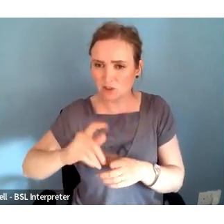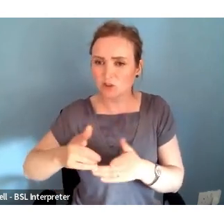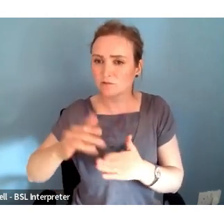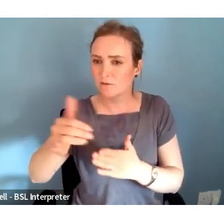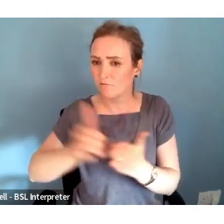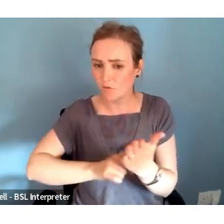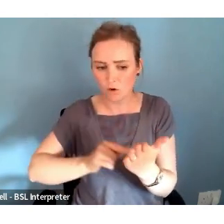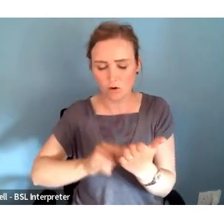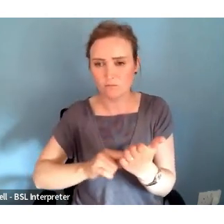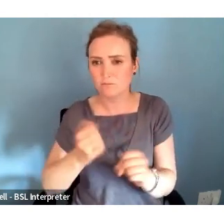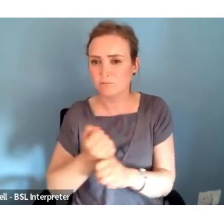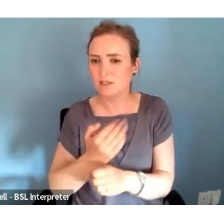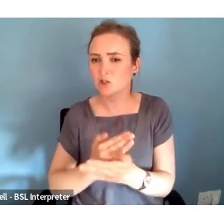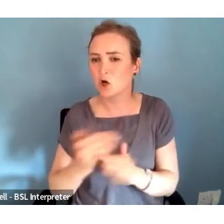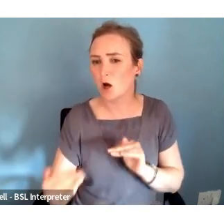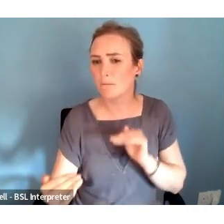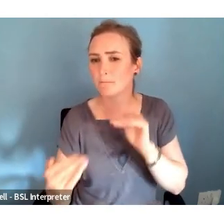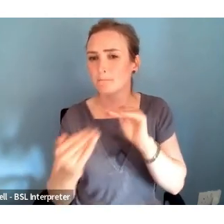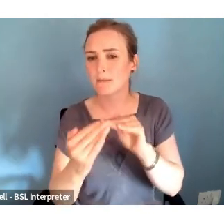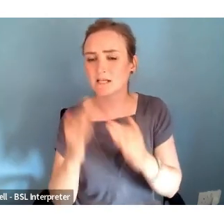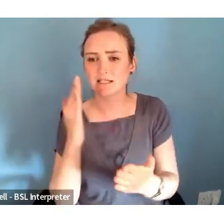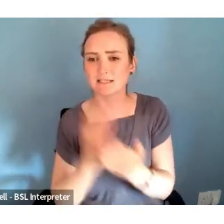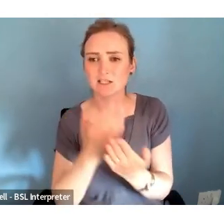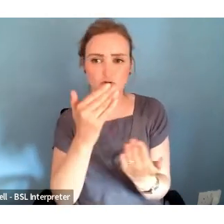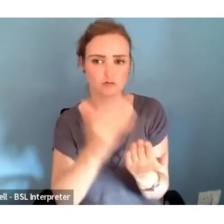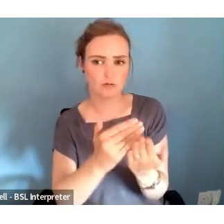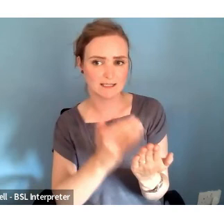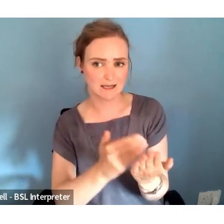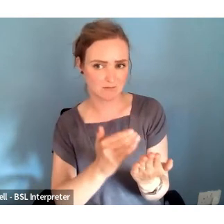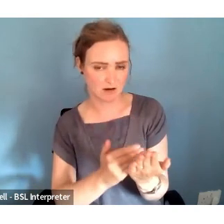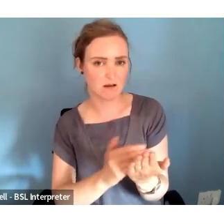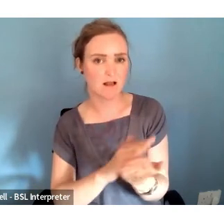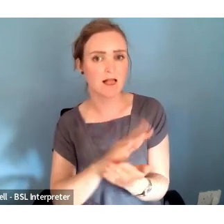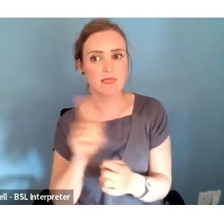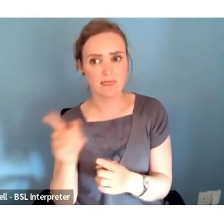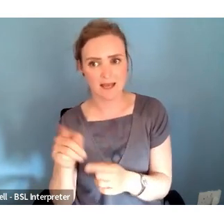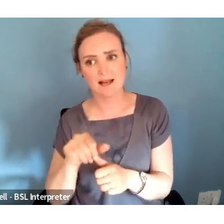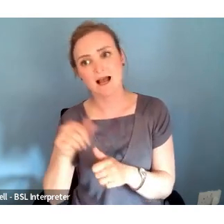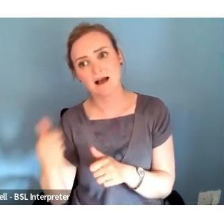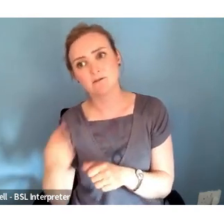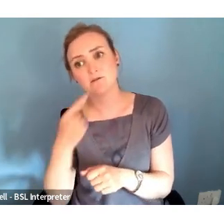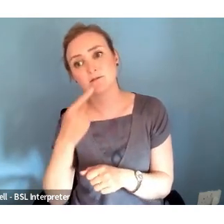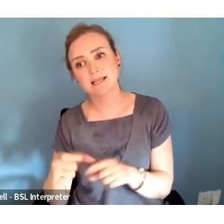. Then, obviously if you have a disability, you will be guaranteed an interview. I think that is